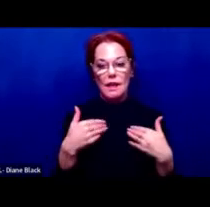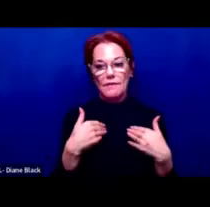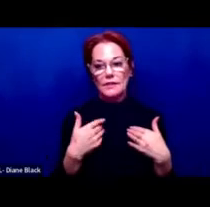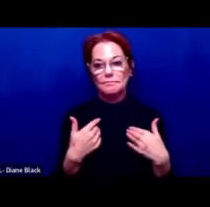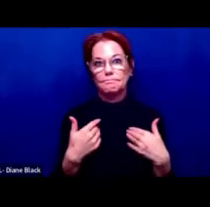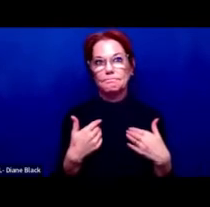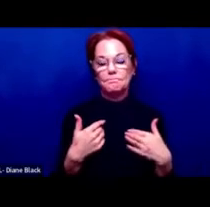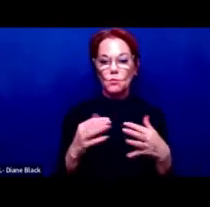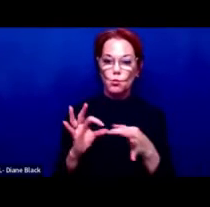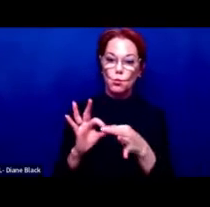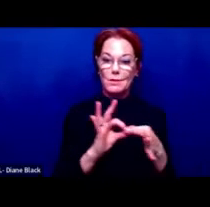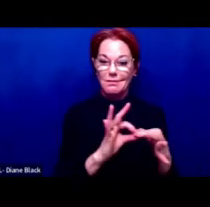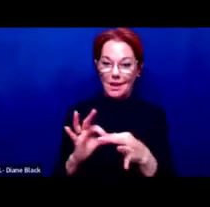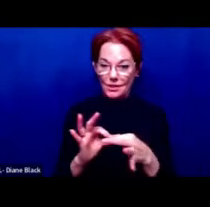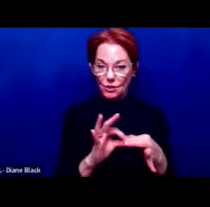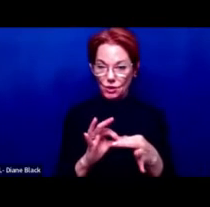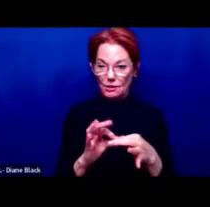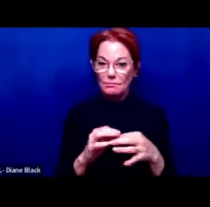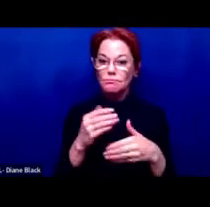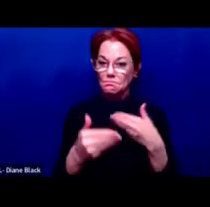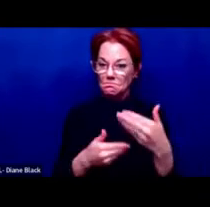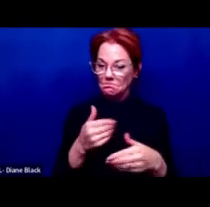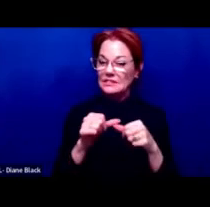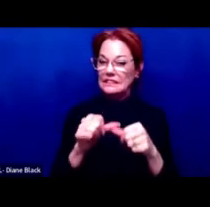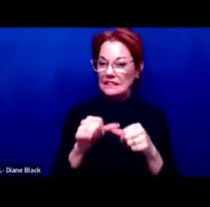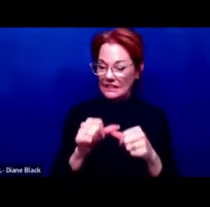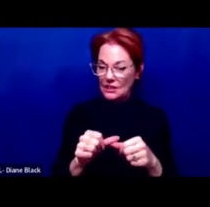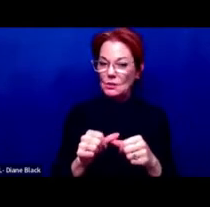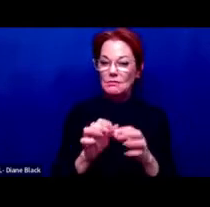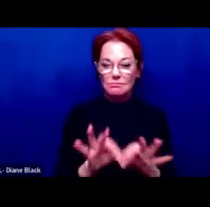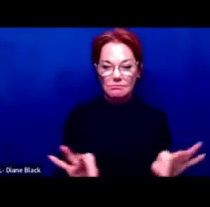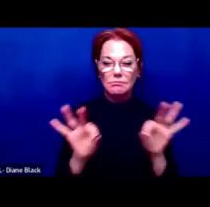relationship with providers to be able to appropriately manage